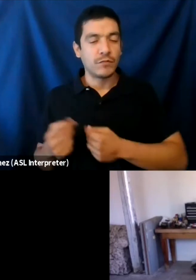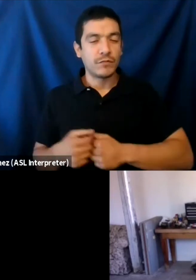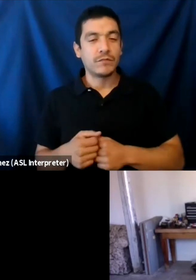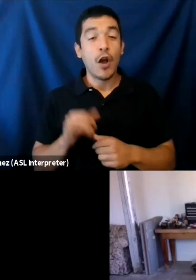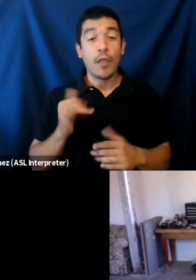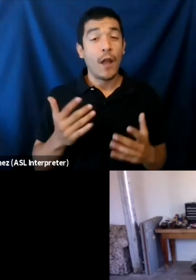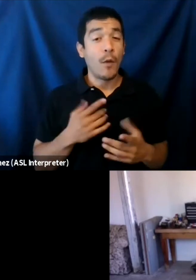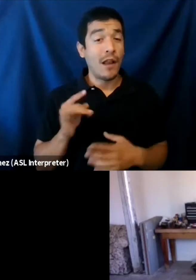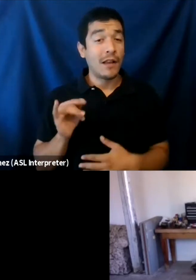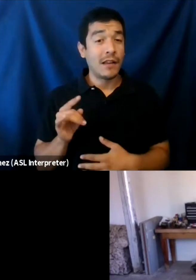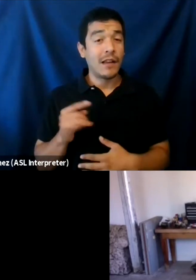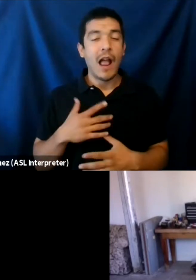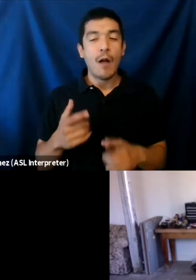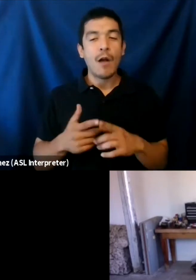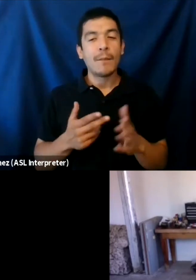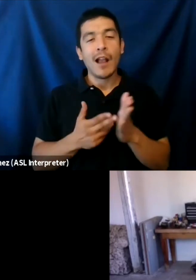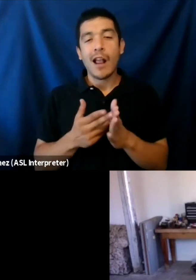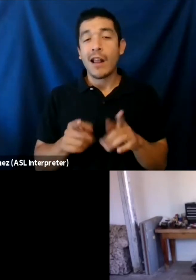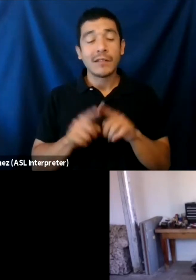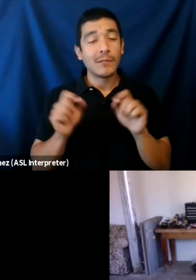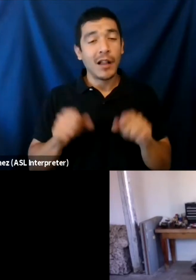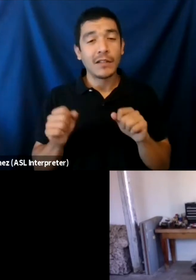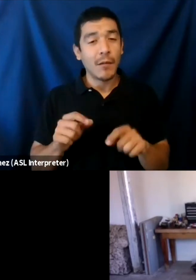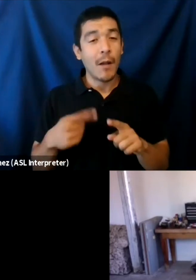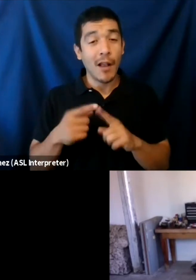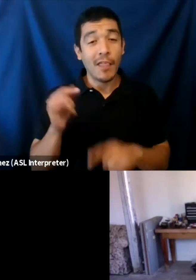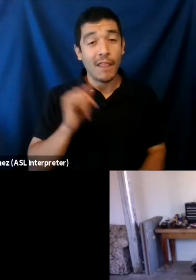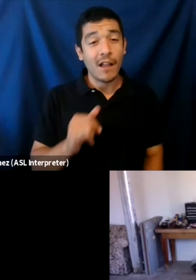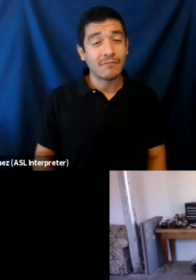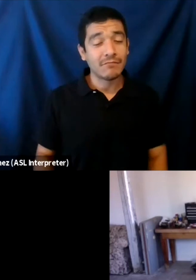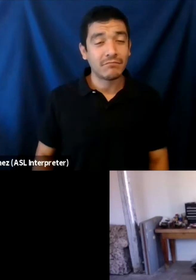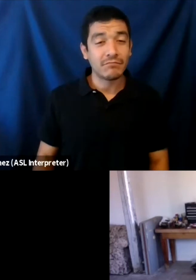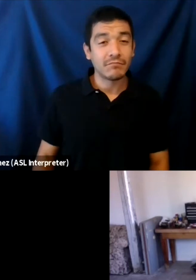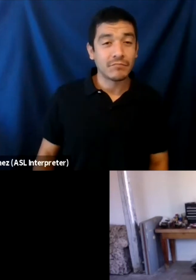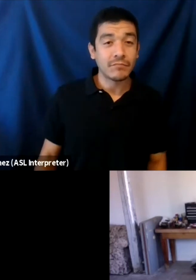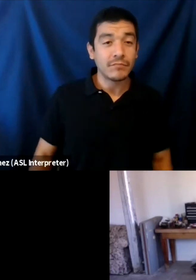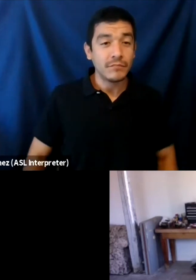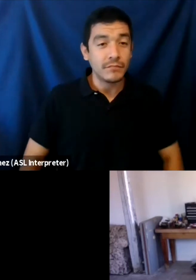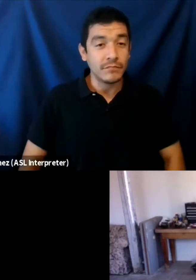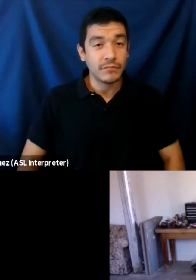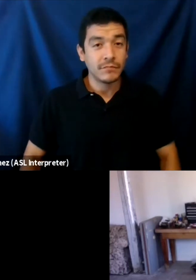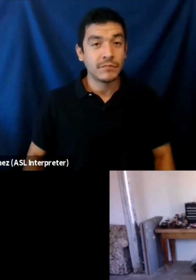and we wanted to be as honest as possible about that. I mean, when I hear you talk,